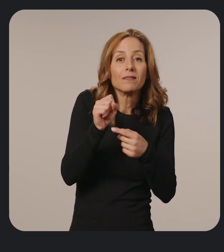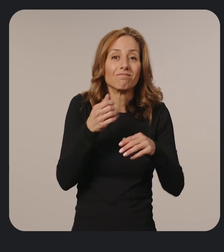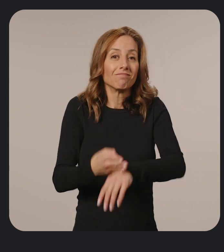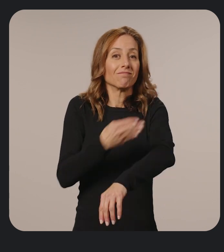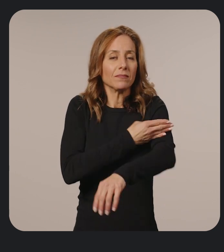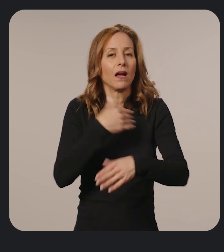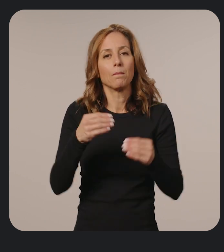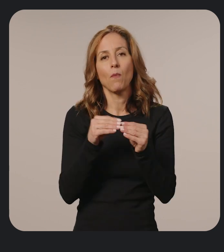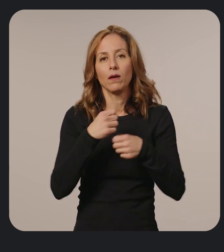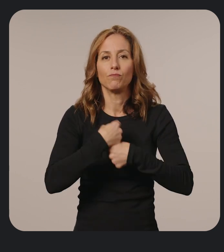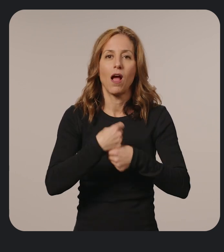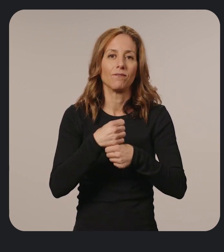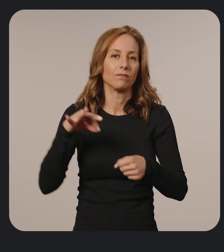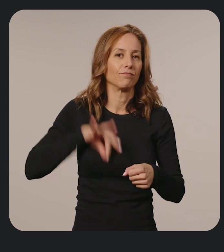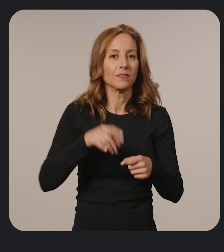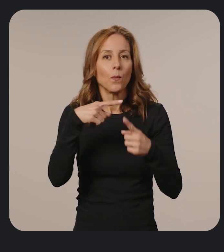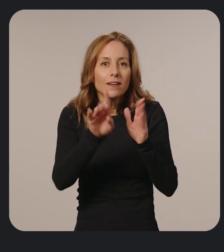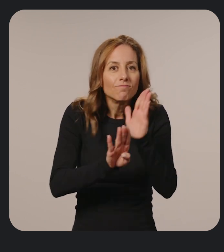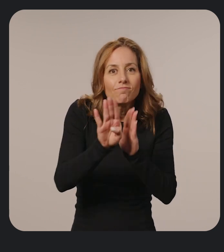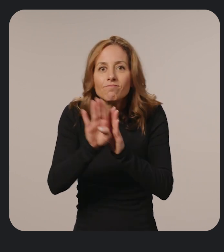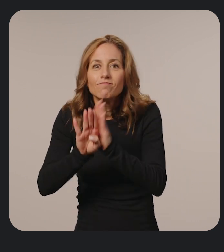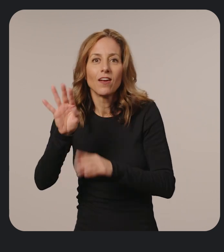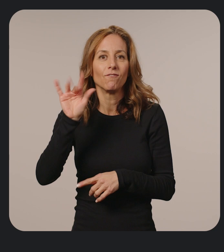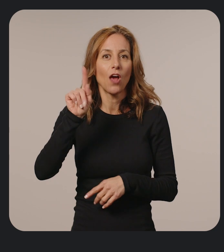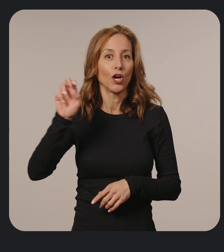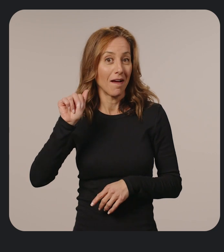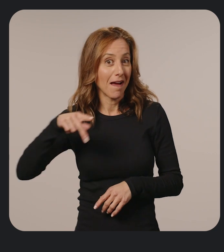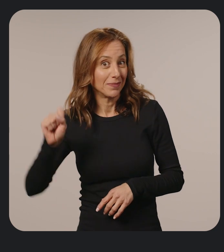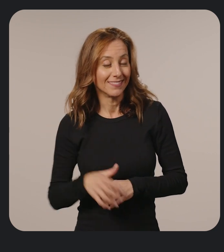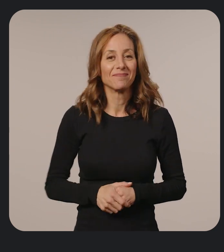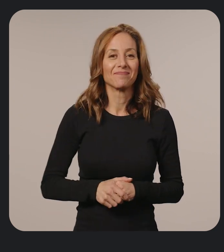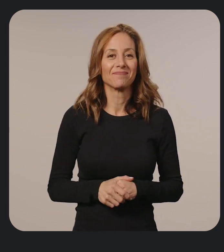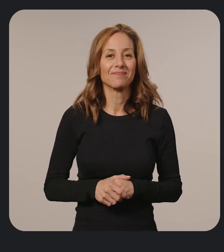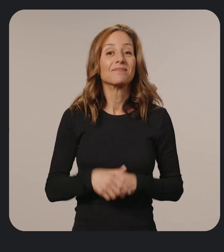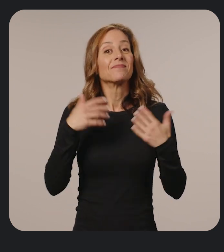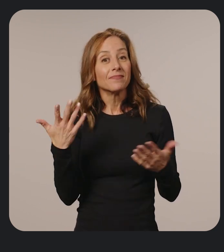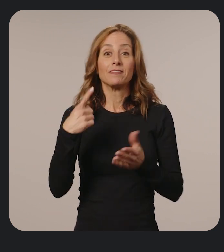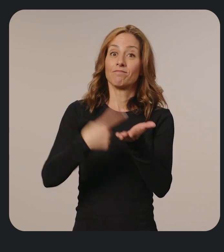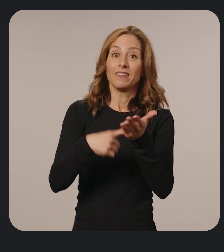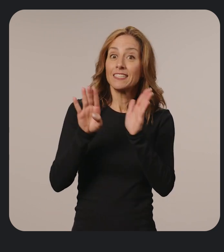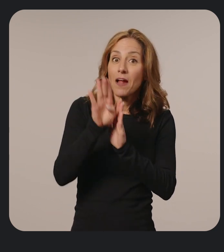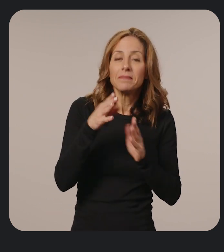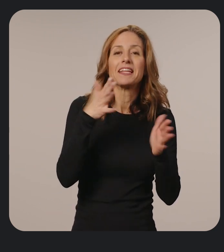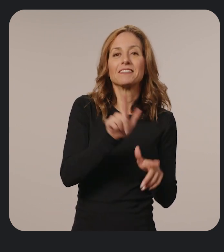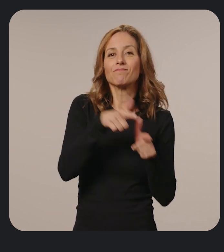enhancements to make you even more productive when developing Flutter apps. And speaking of developing, let's